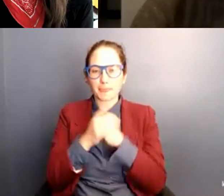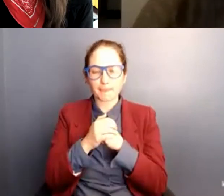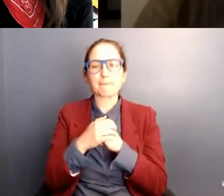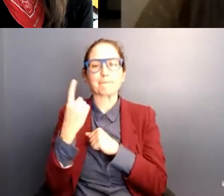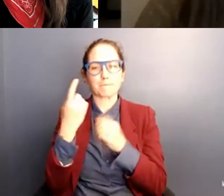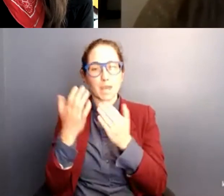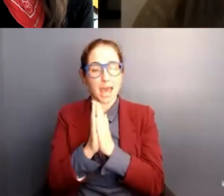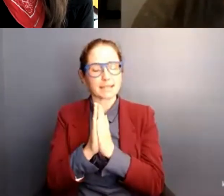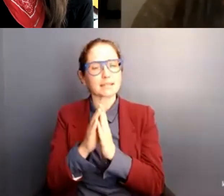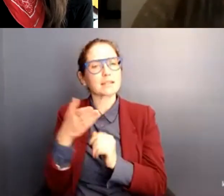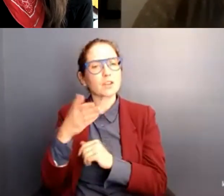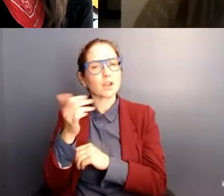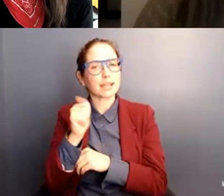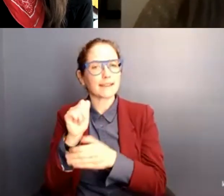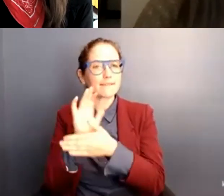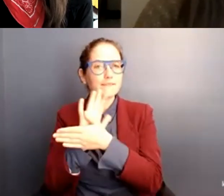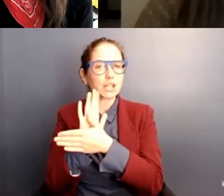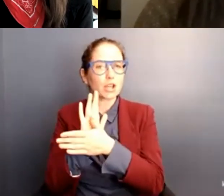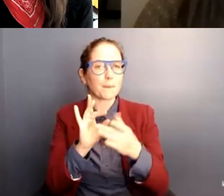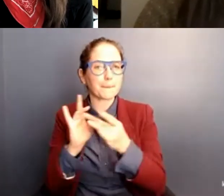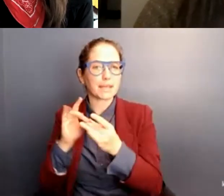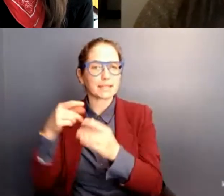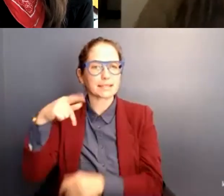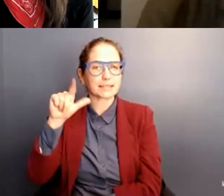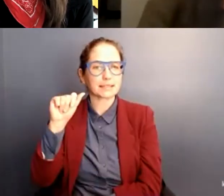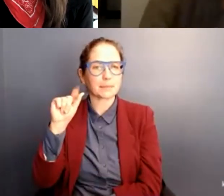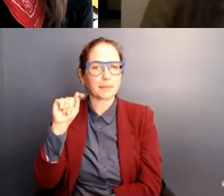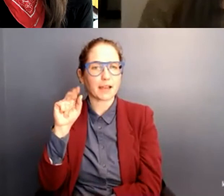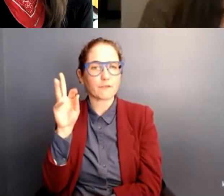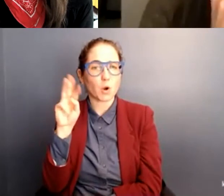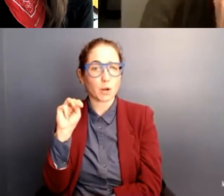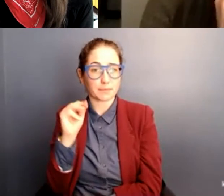there any video-based platforms that you all look to as great